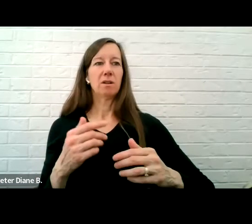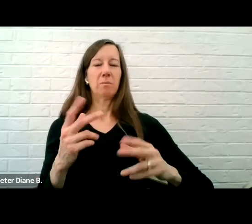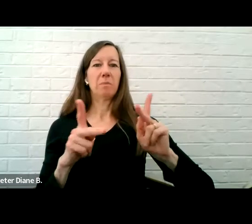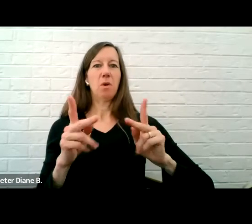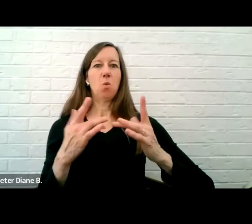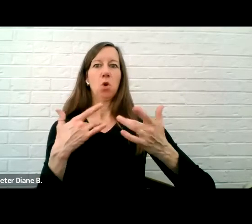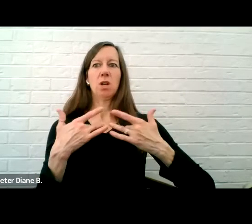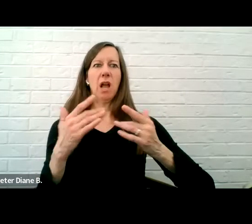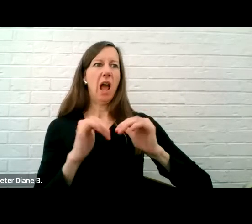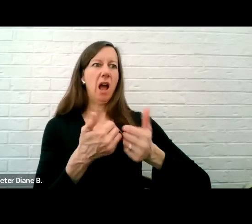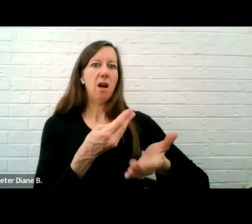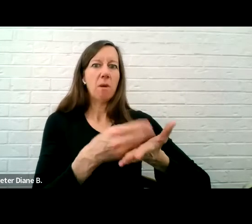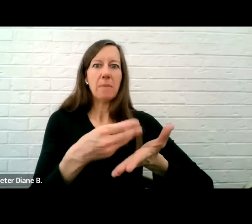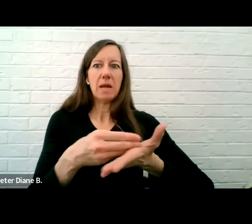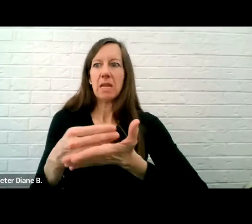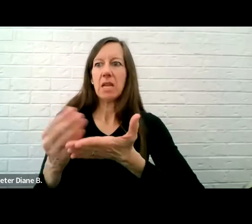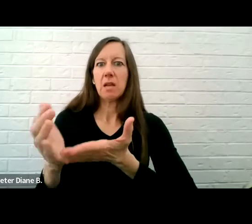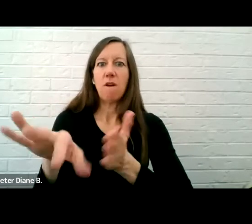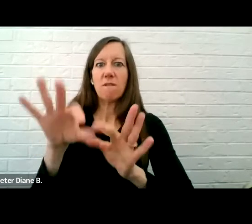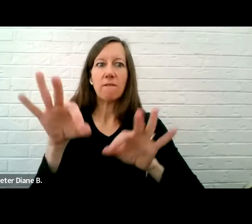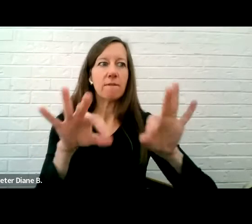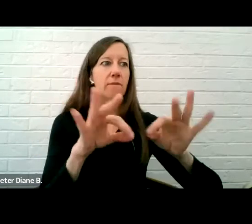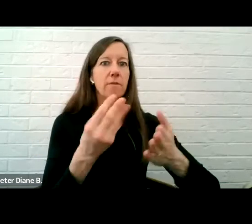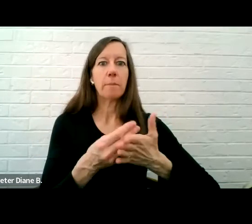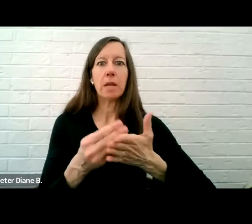probably accessible it was it gonna be next slide, please.